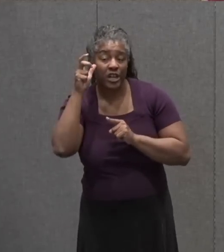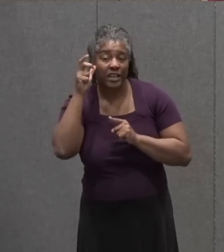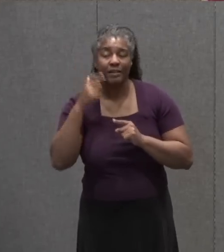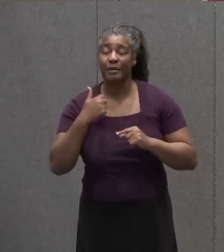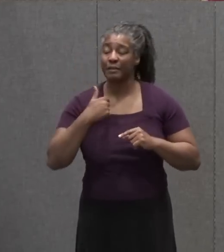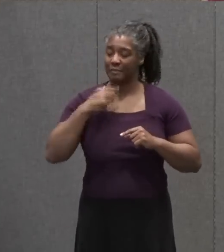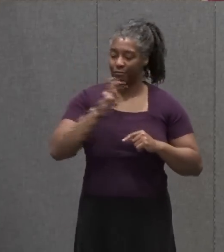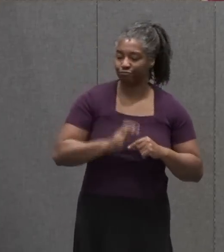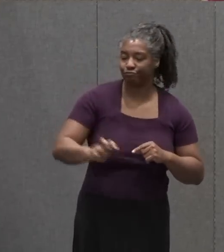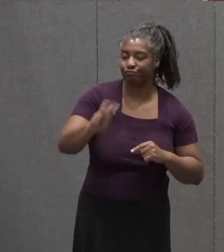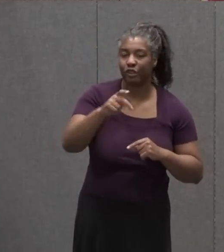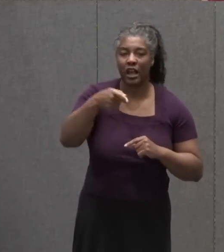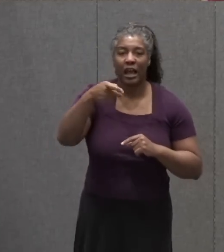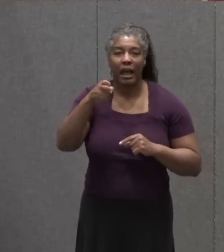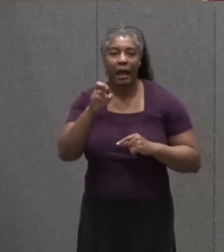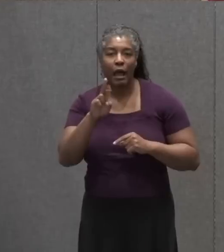Certain words caught his attention.